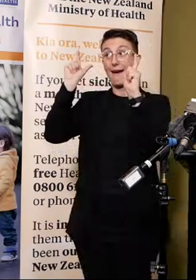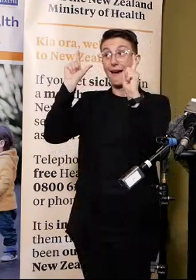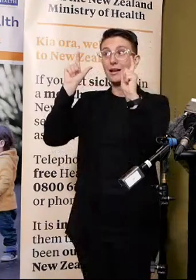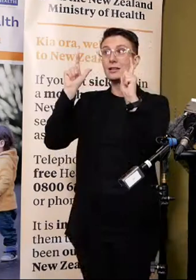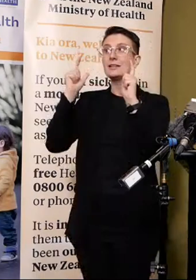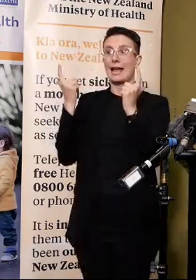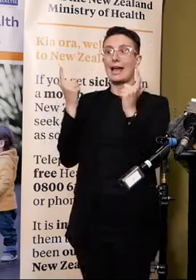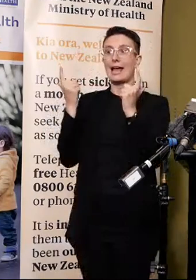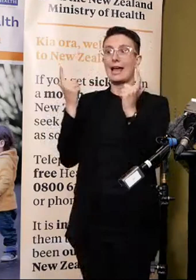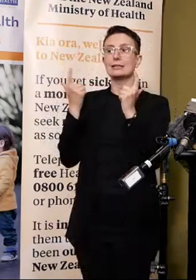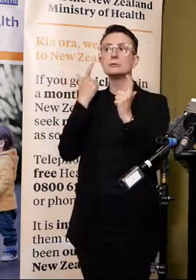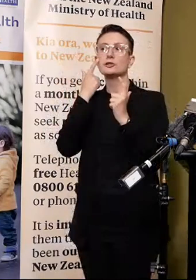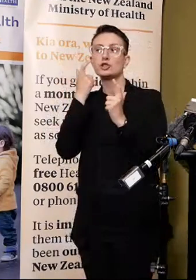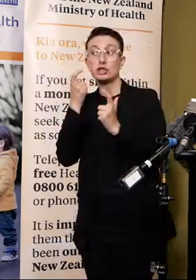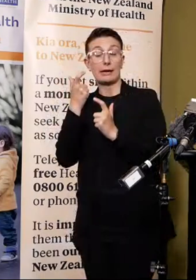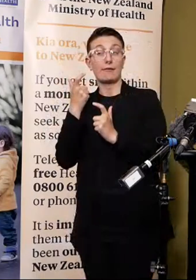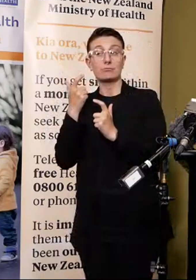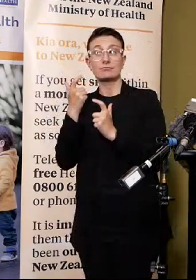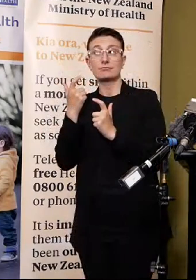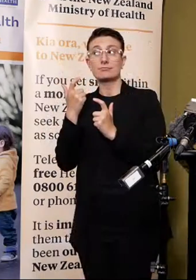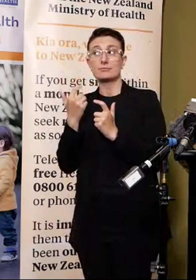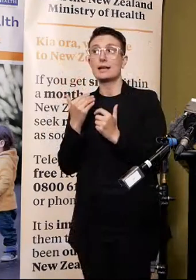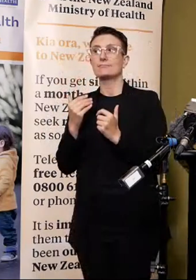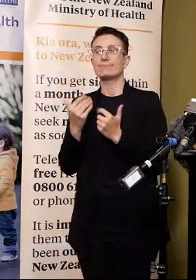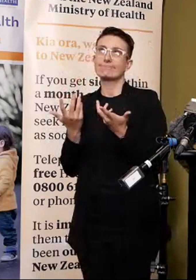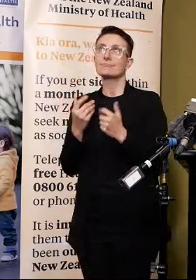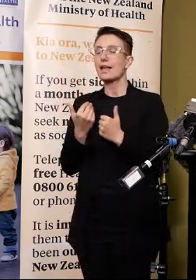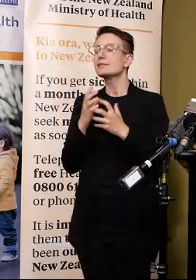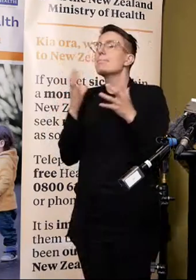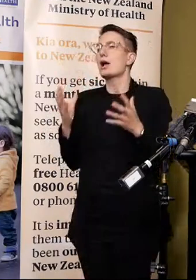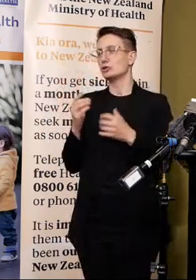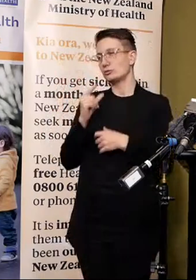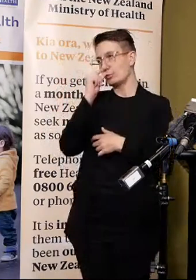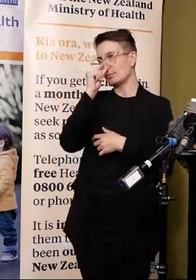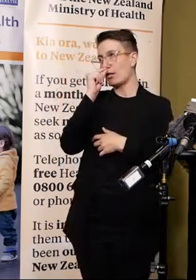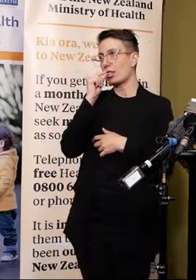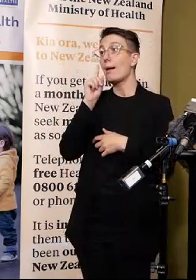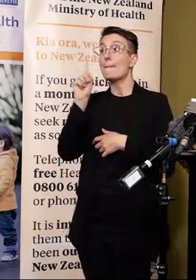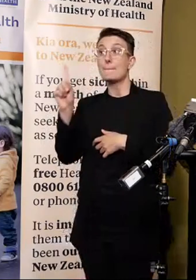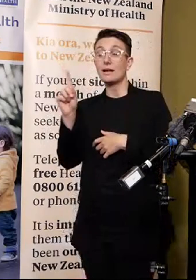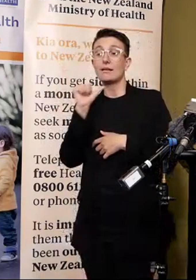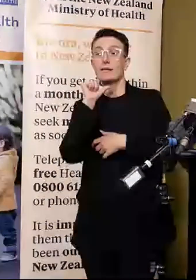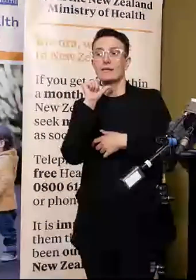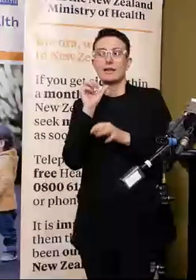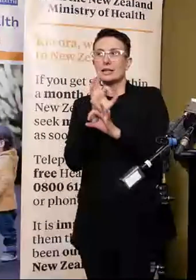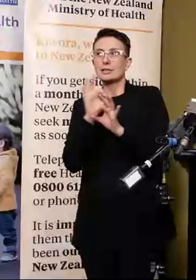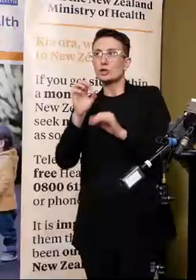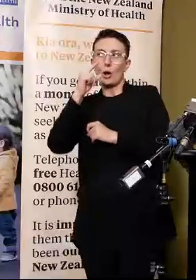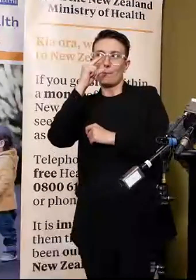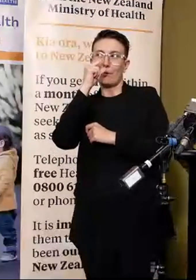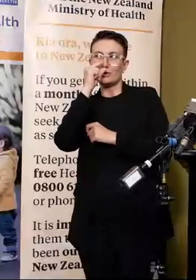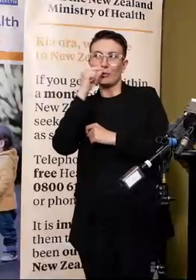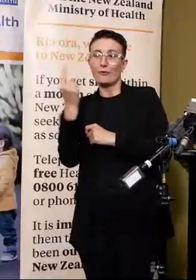But of course, it's not possible for someone to have coronavirus if they haven't got any history of having been exposed to it.